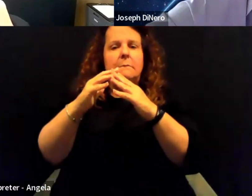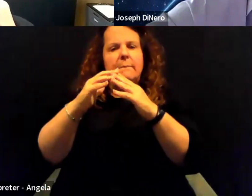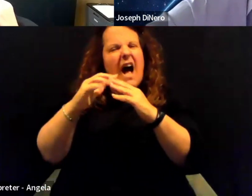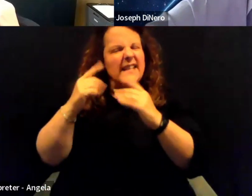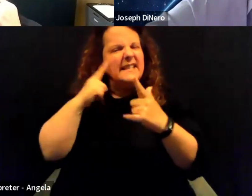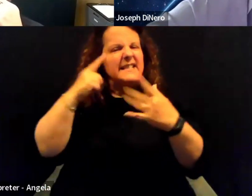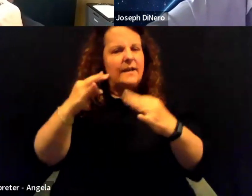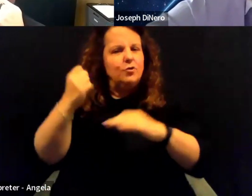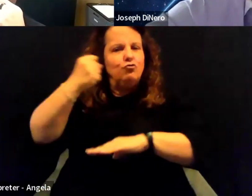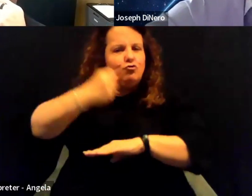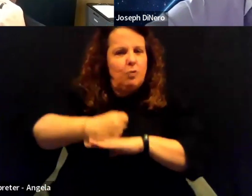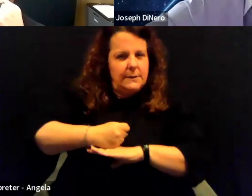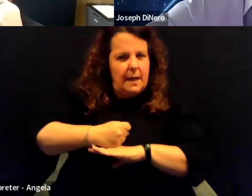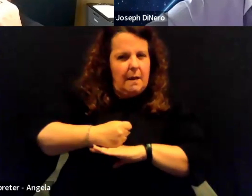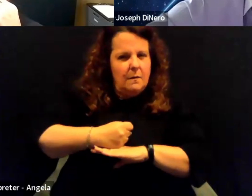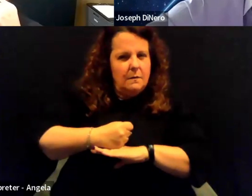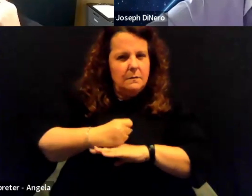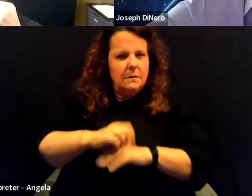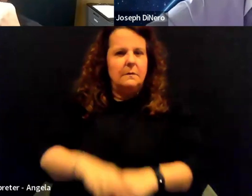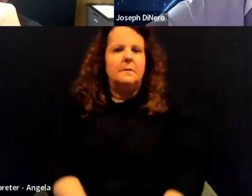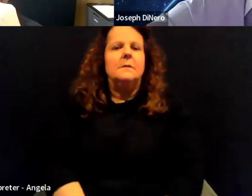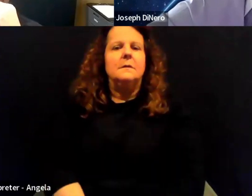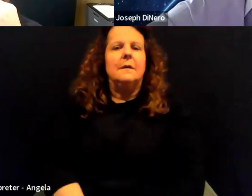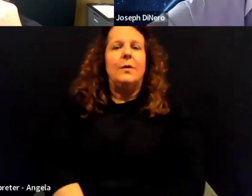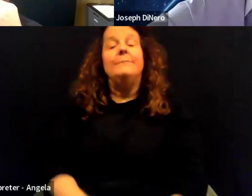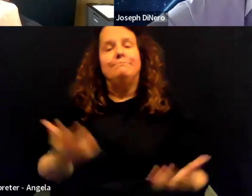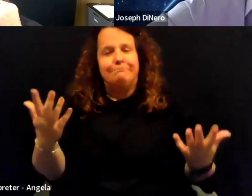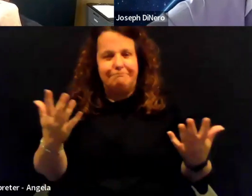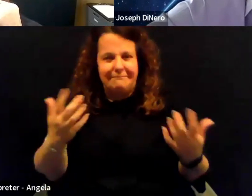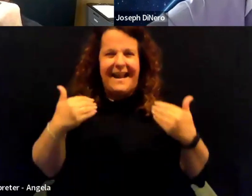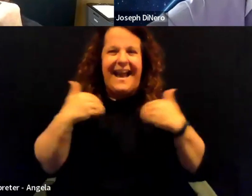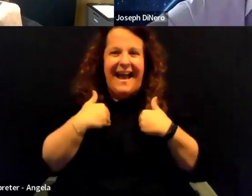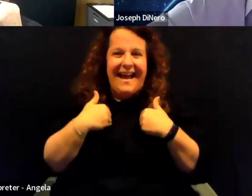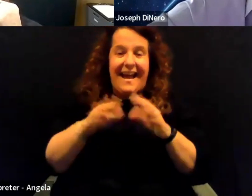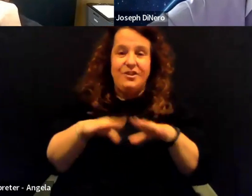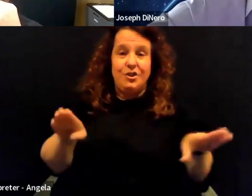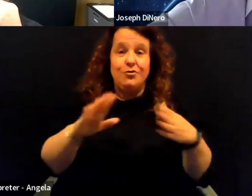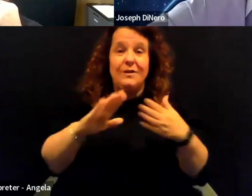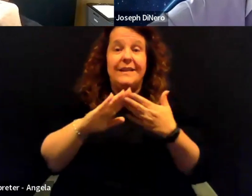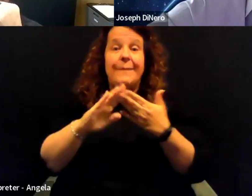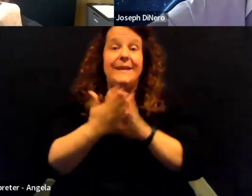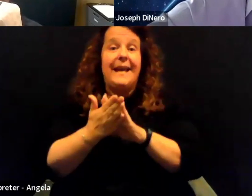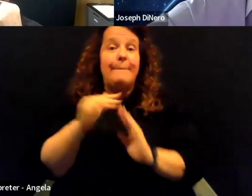decided to be well, not decided I had children and, became Mr mom for many, many years.